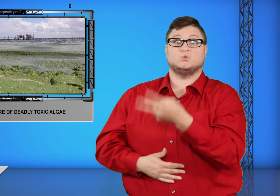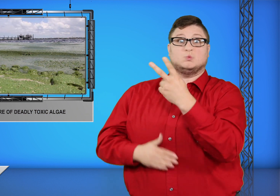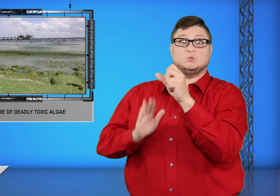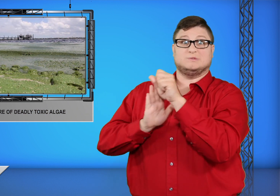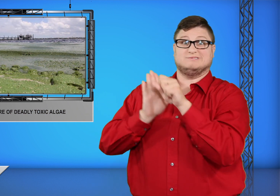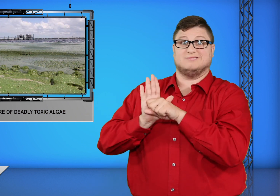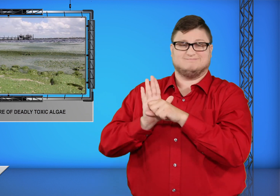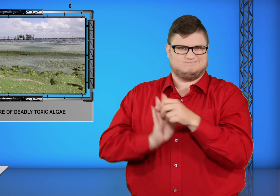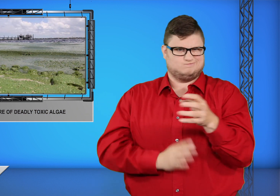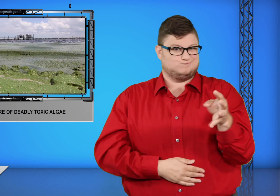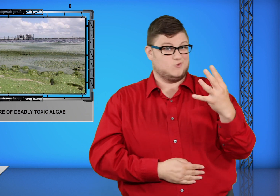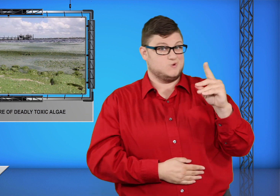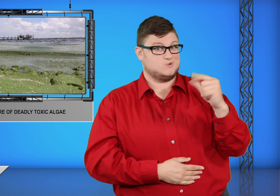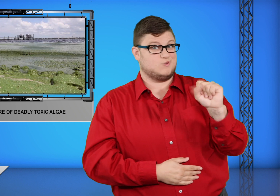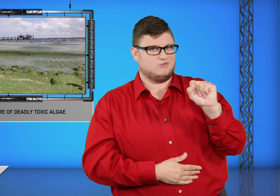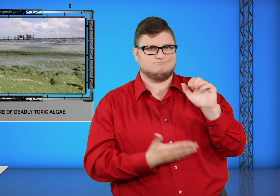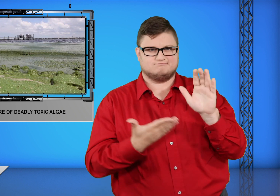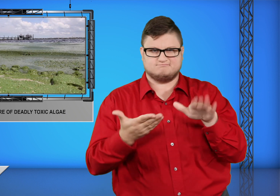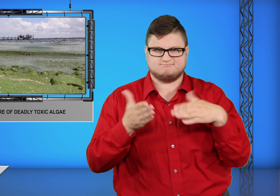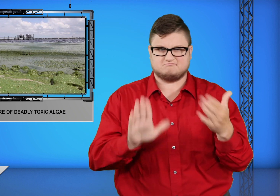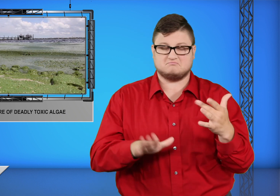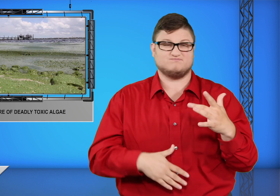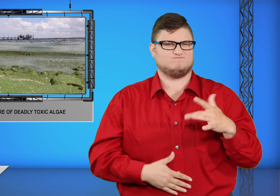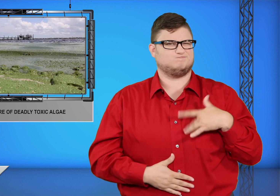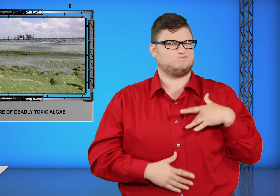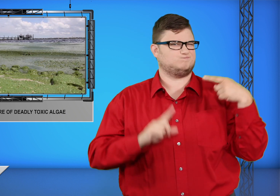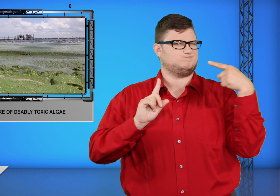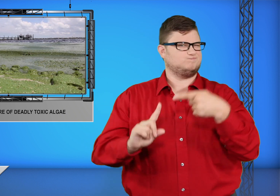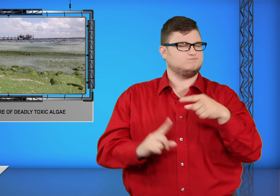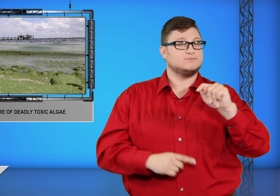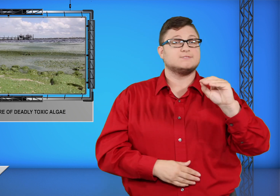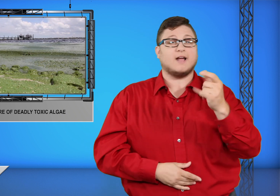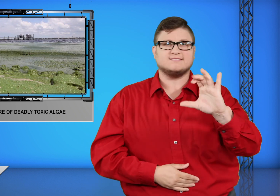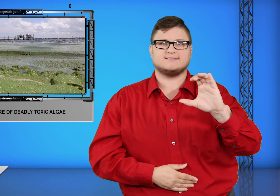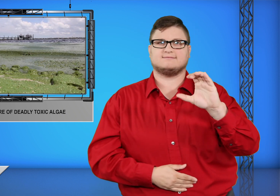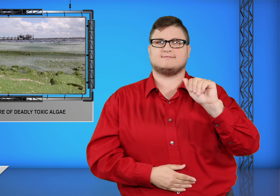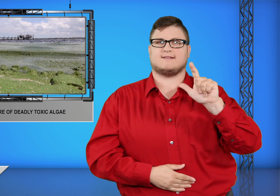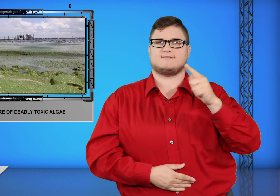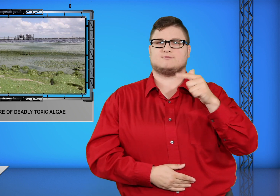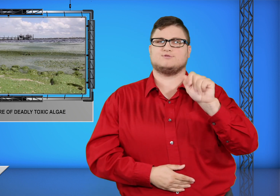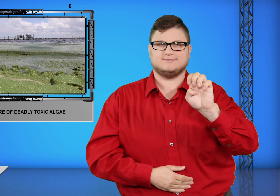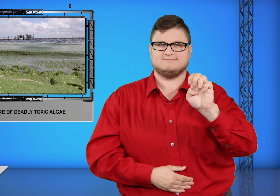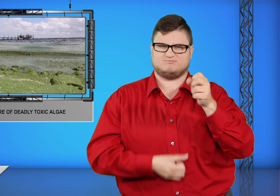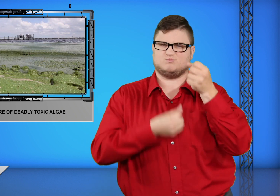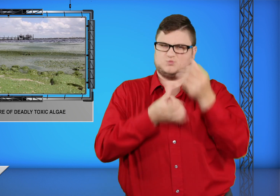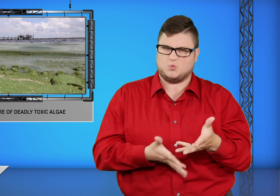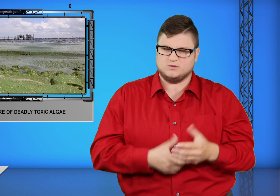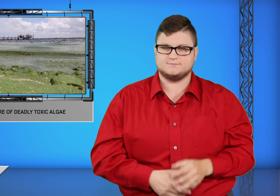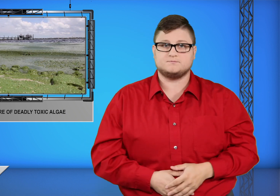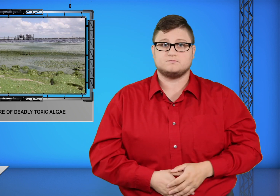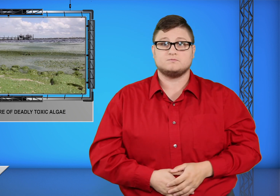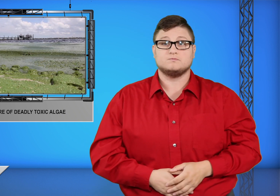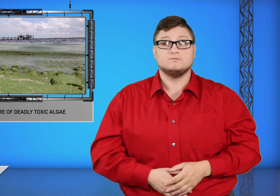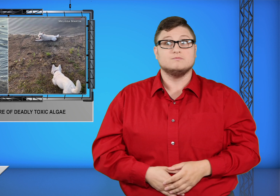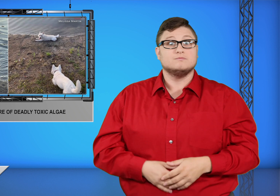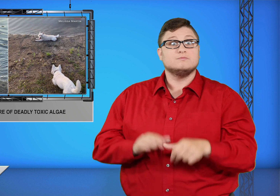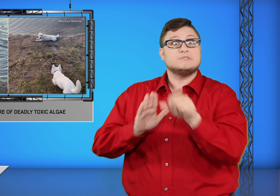Toxic algae is suspected in the deaths of four pets in two states.